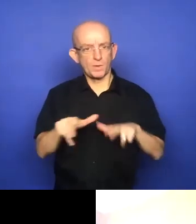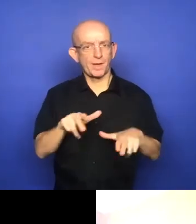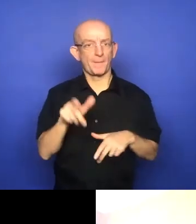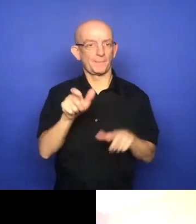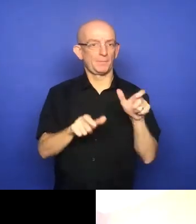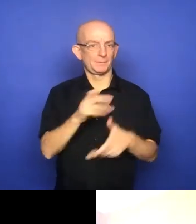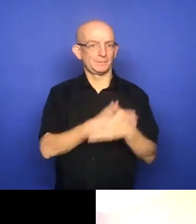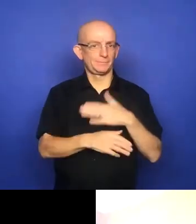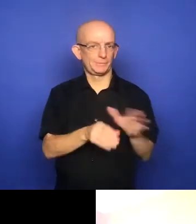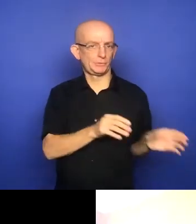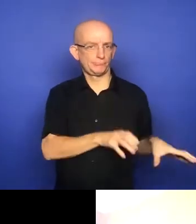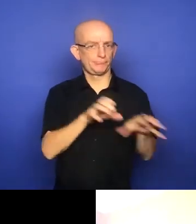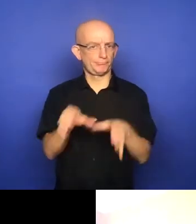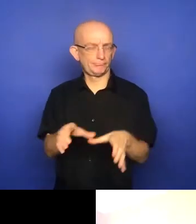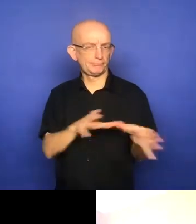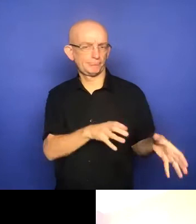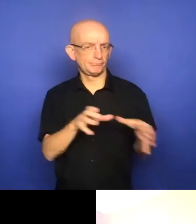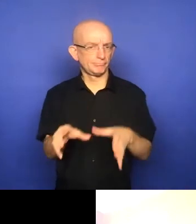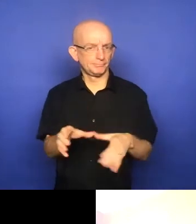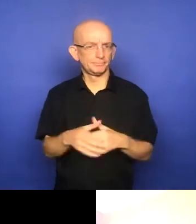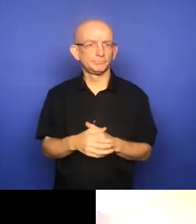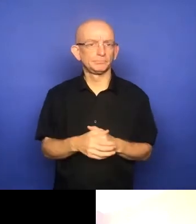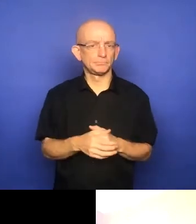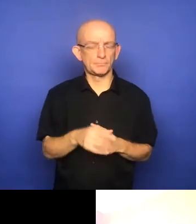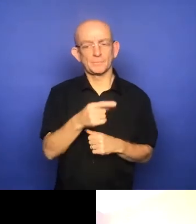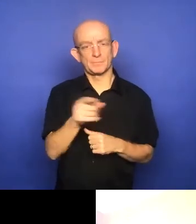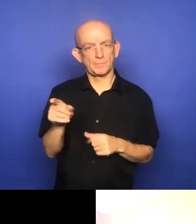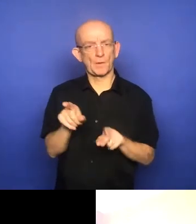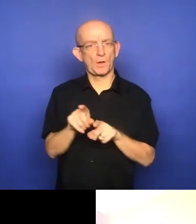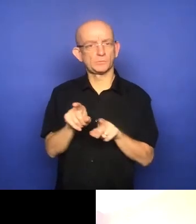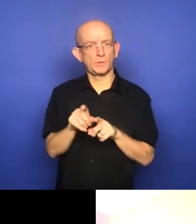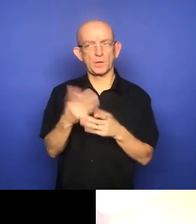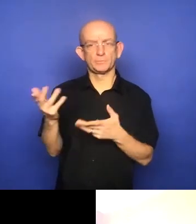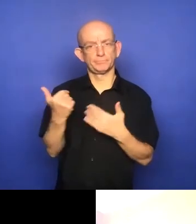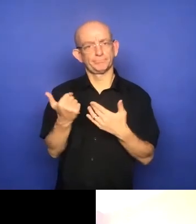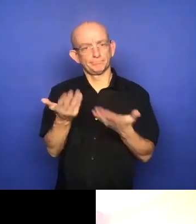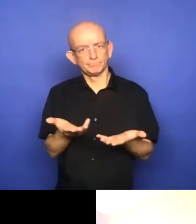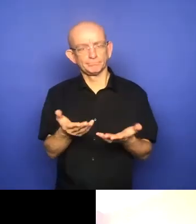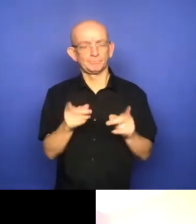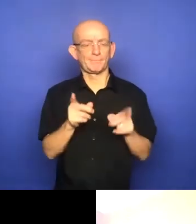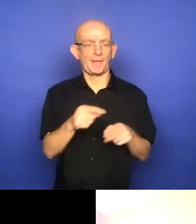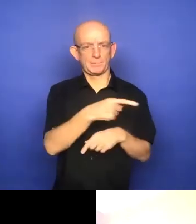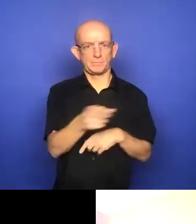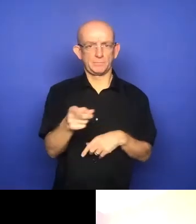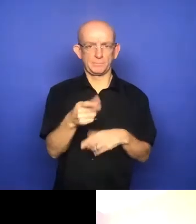involving organisations of persons with disabilities as well atsz